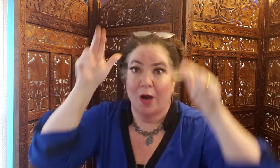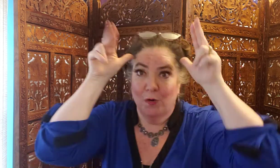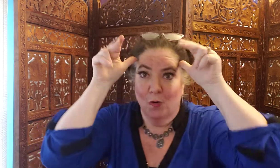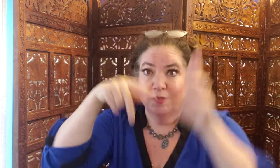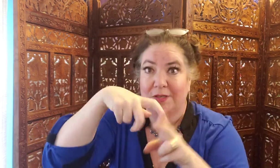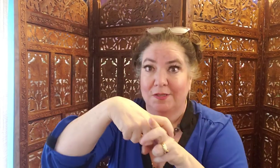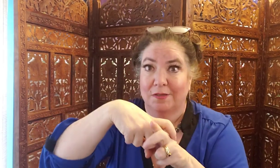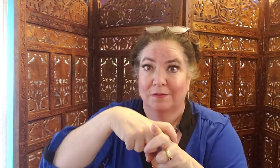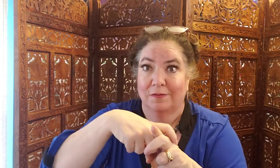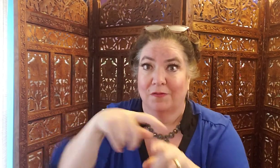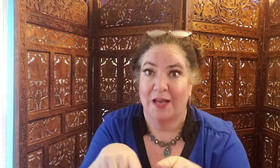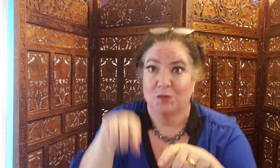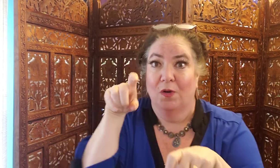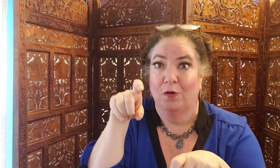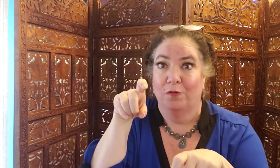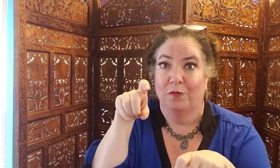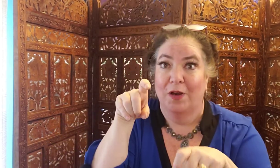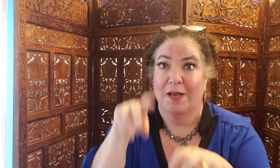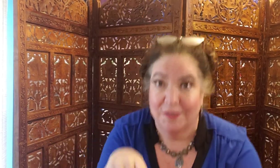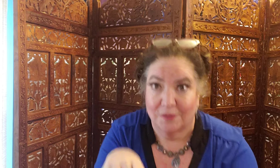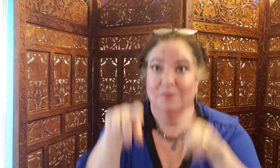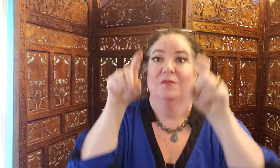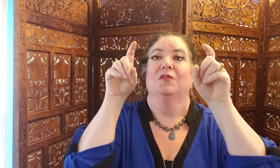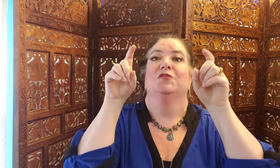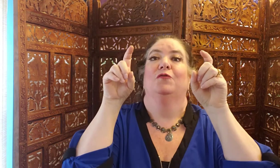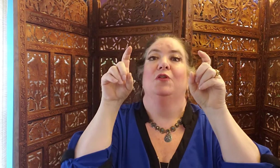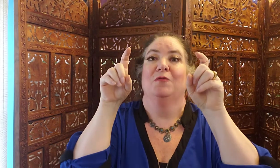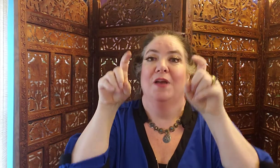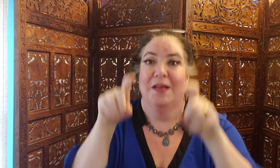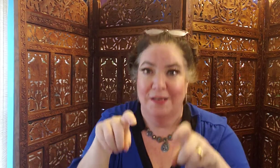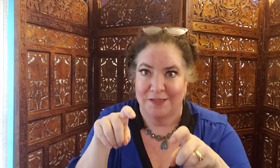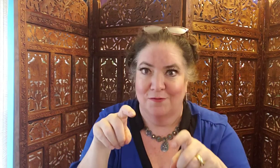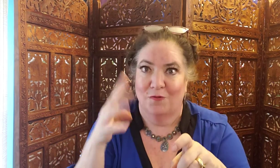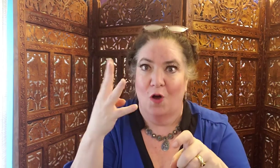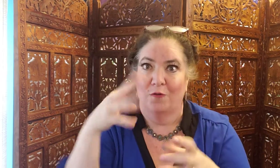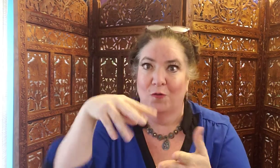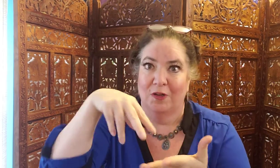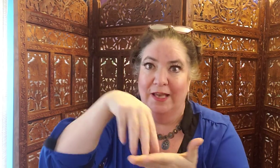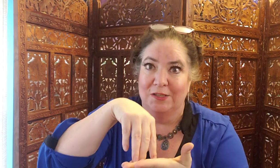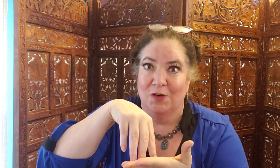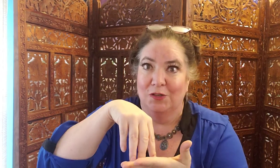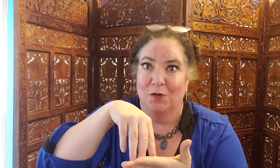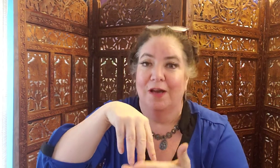are on horses that have one hoof raised, if it's fully raised, if all four legs are on the ground,